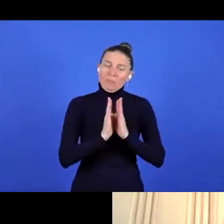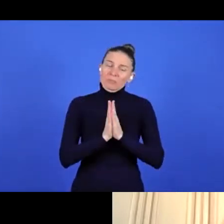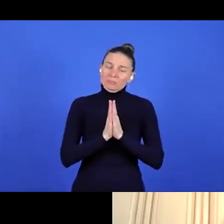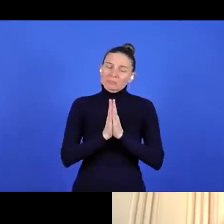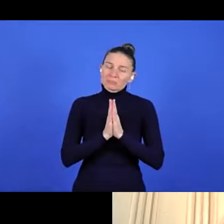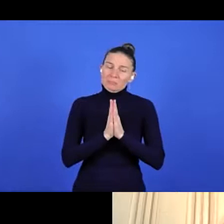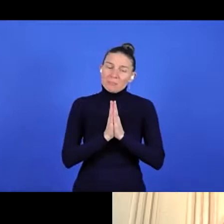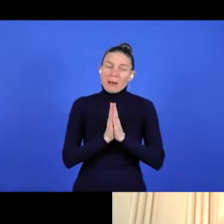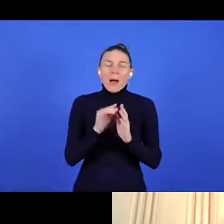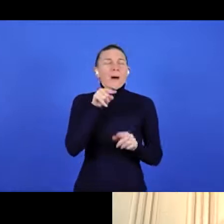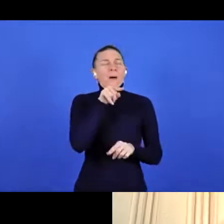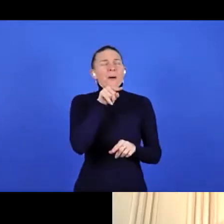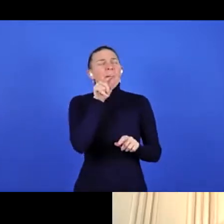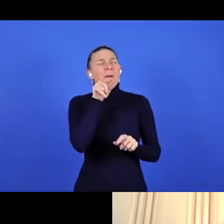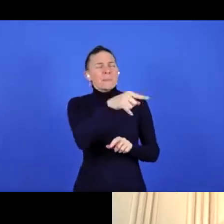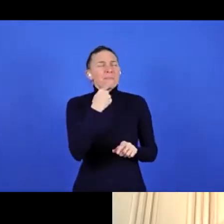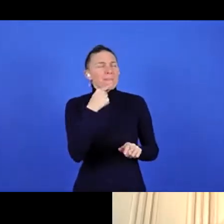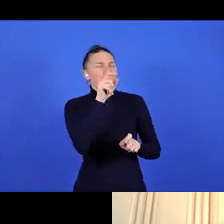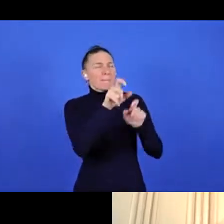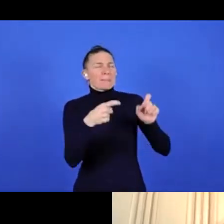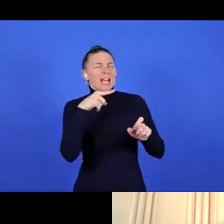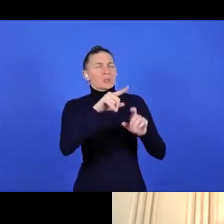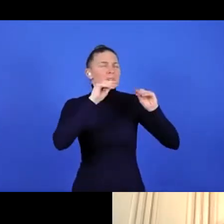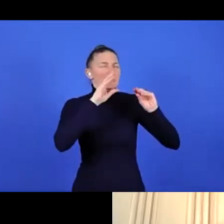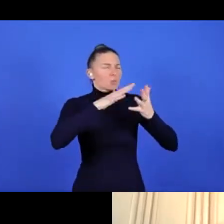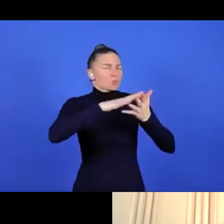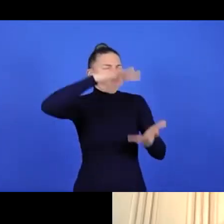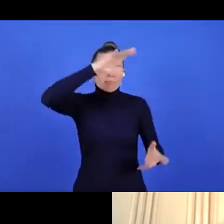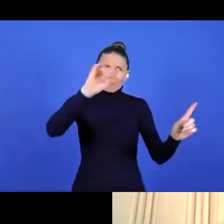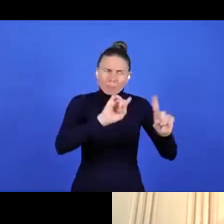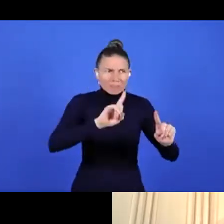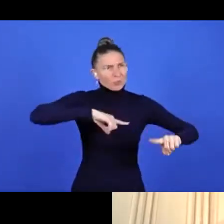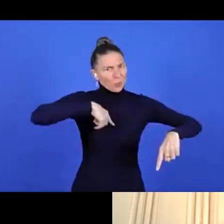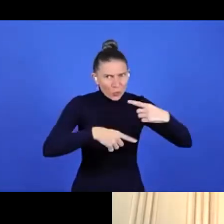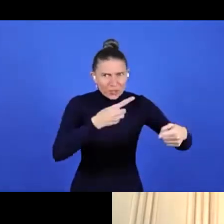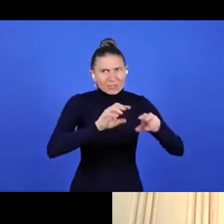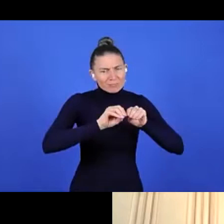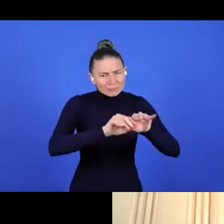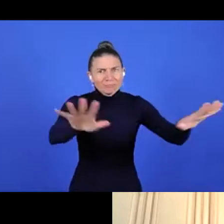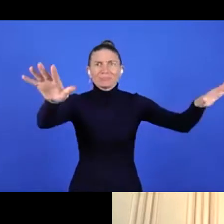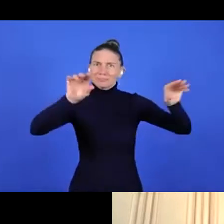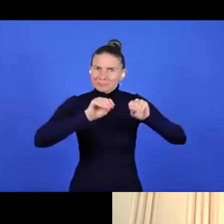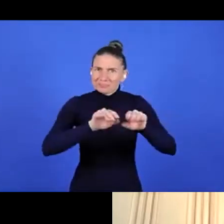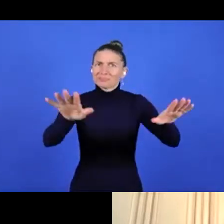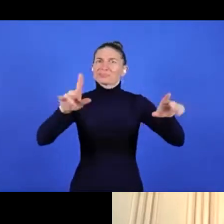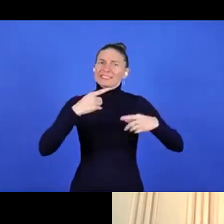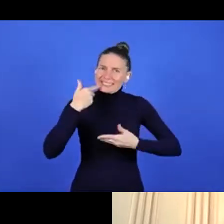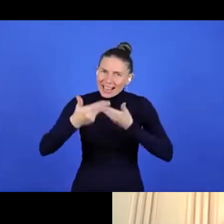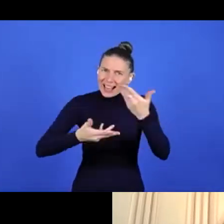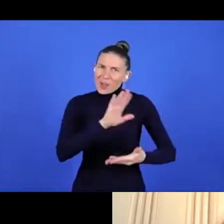. I hope, well, you say that people say that you speak too much, but I don't think so. I think you